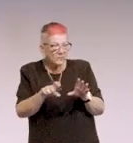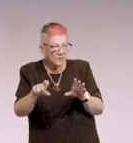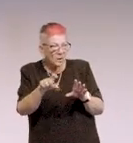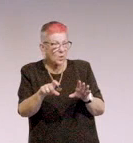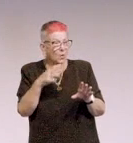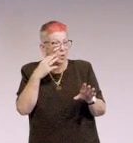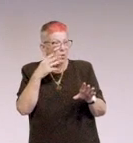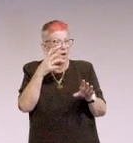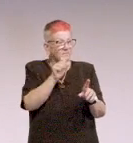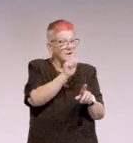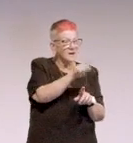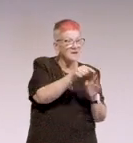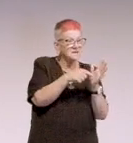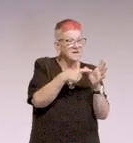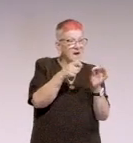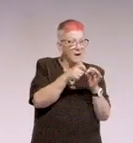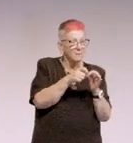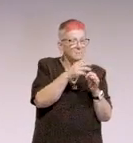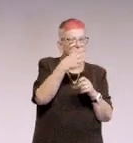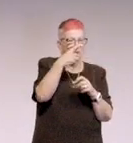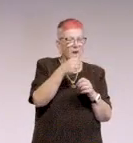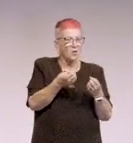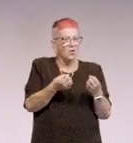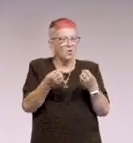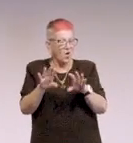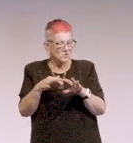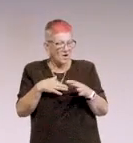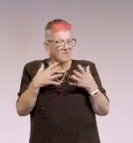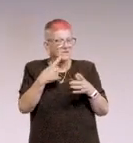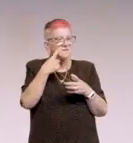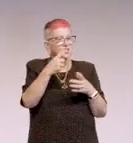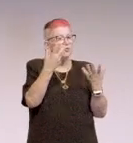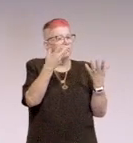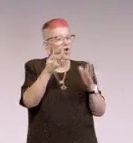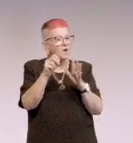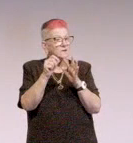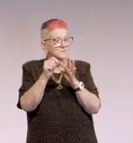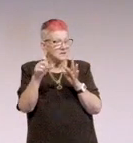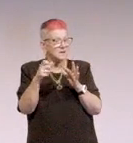you click on tab, your focus is lost. I have seen 90% of websites having this issue.